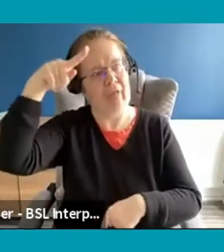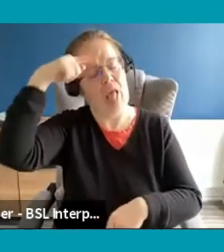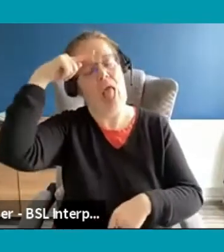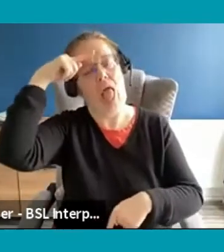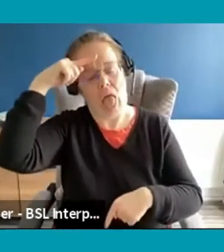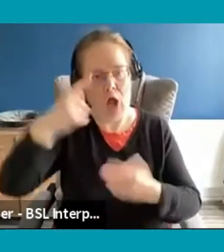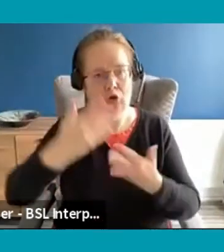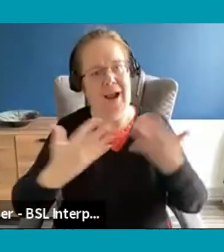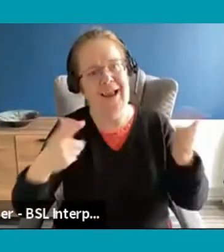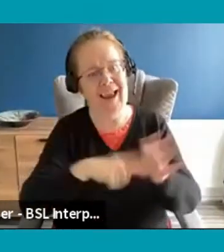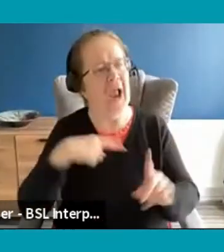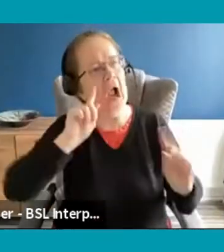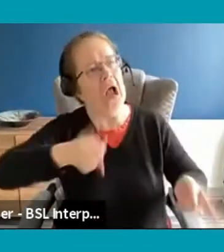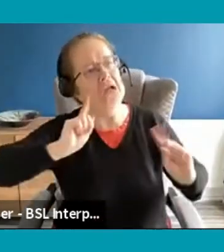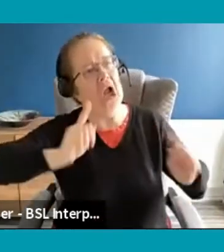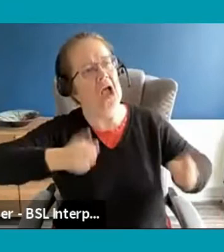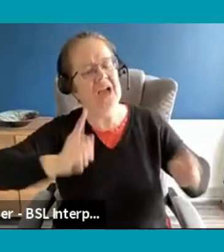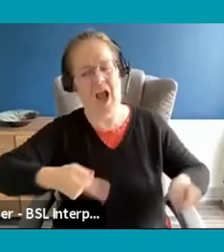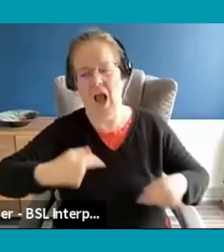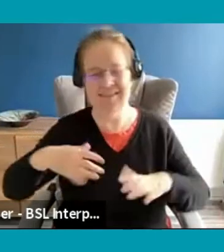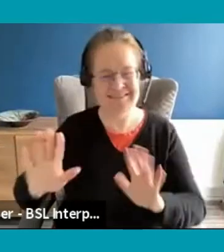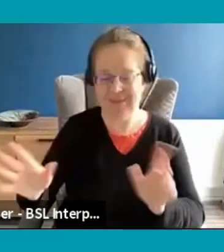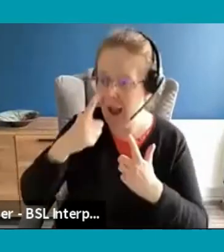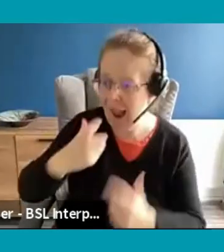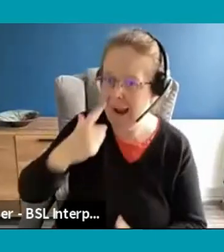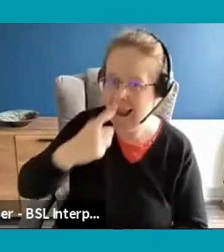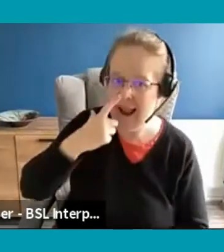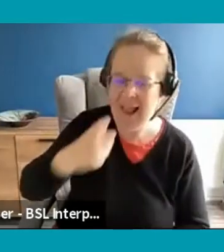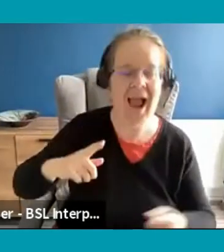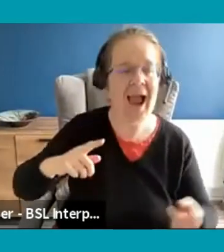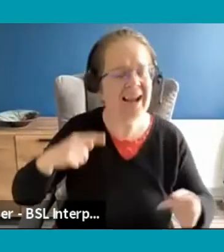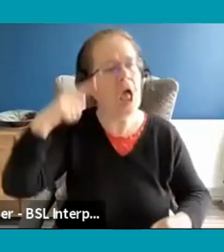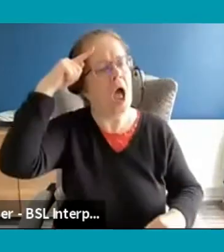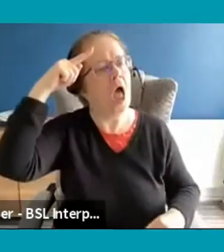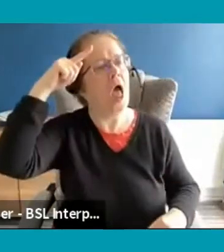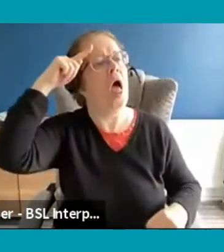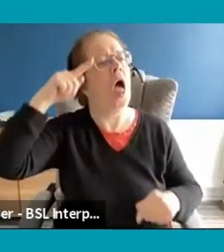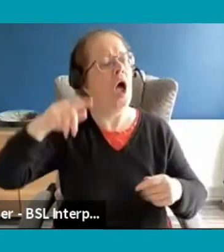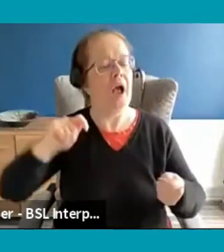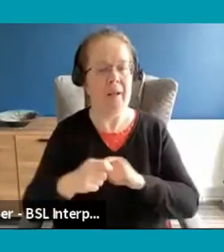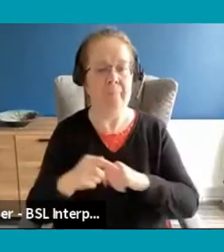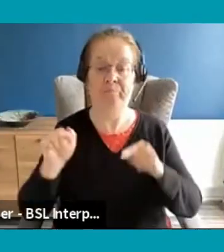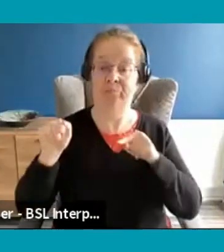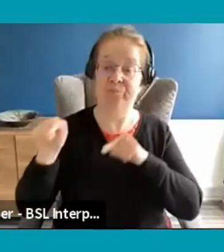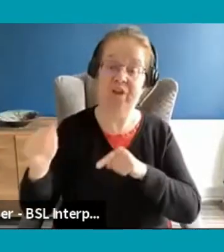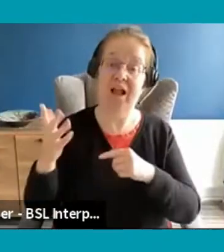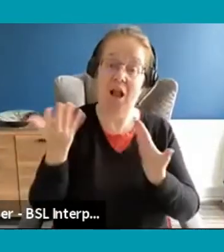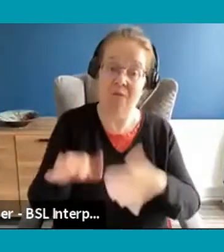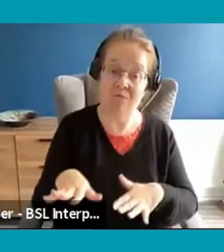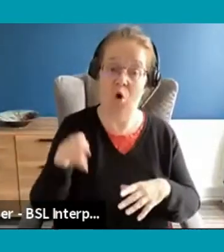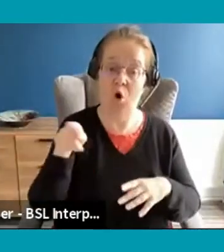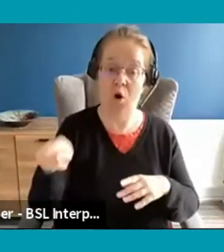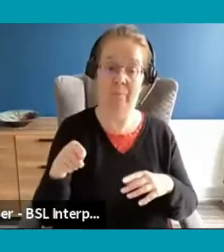And I think the one thing that we did do for Kieran was we staggered his hours. He'd gone from being told that